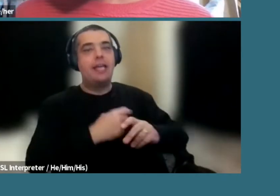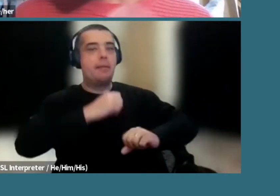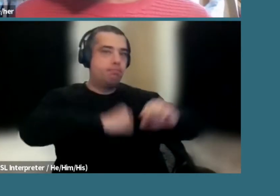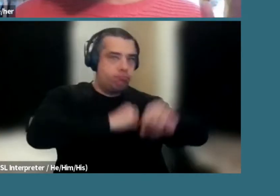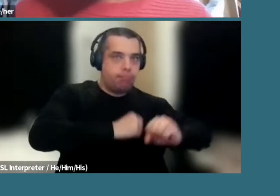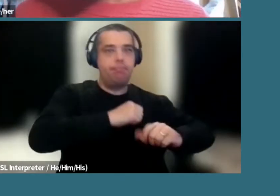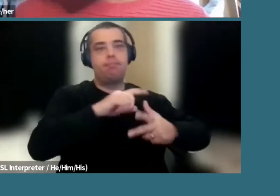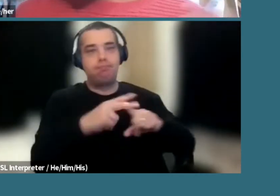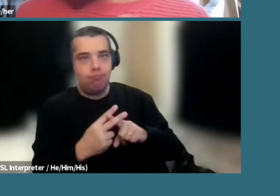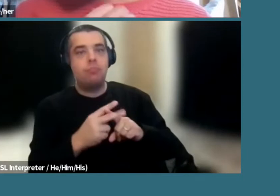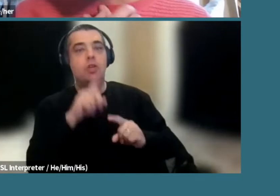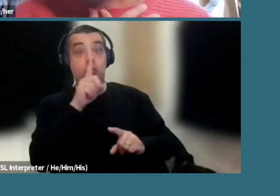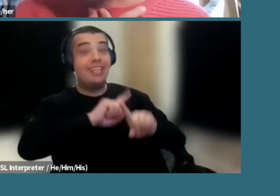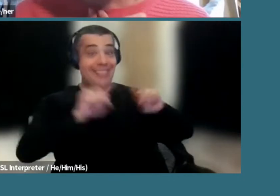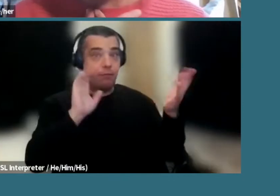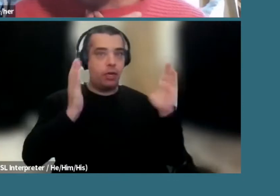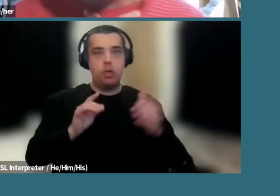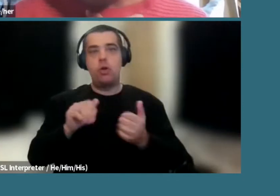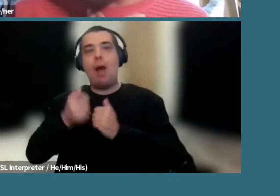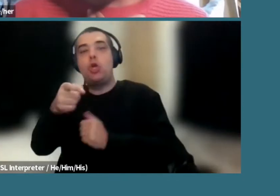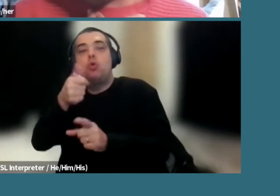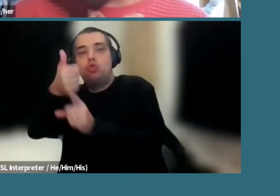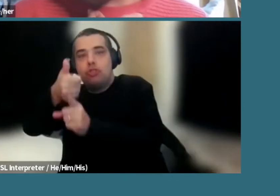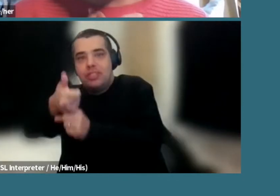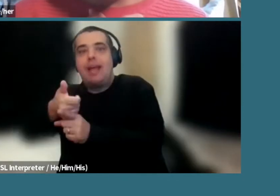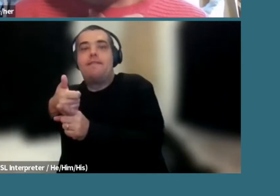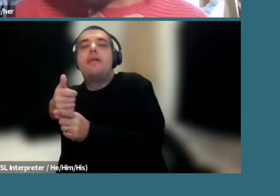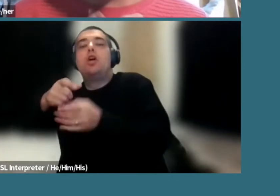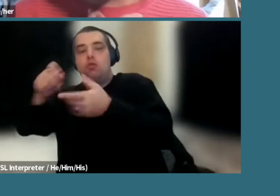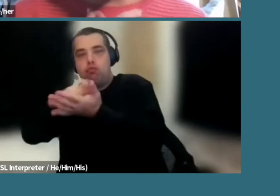that's going to be very different than how you write your own image descriptions or